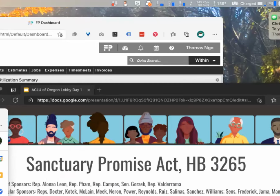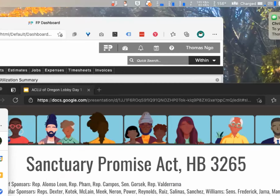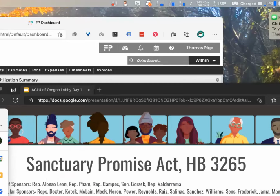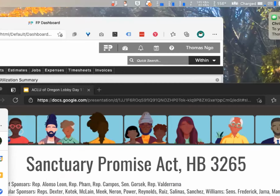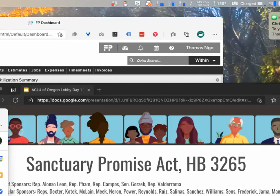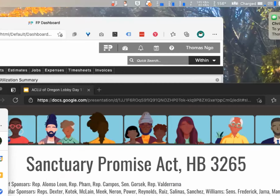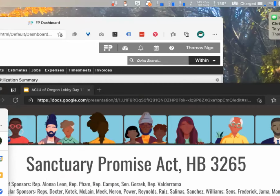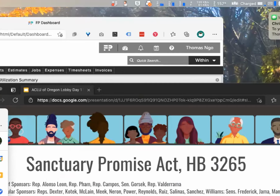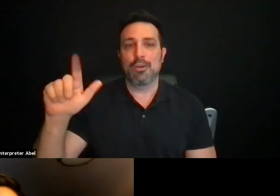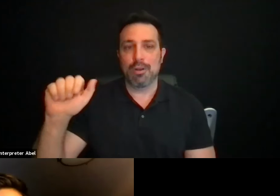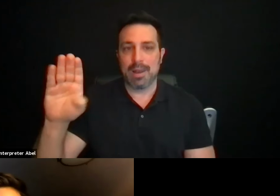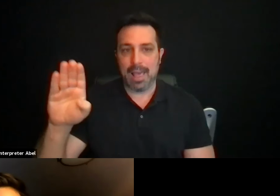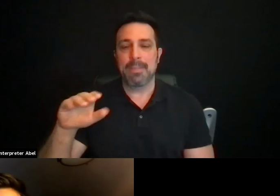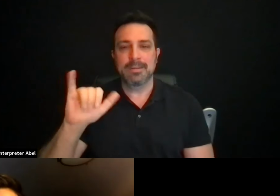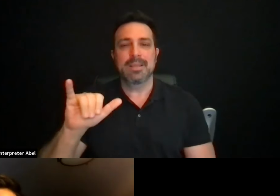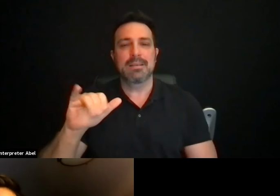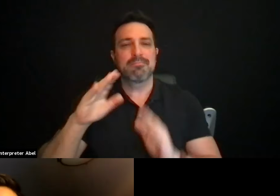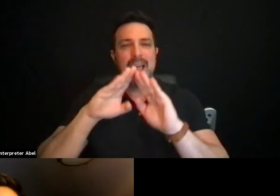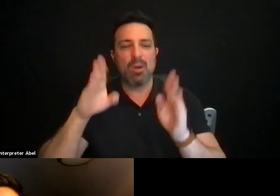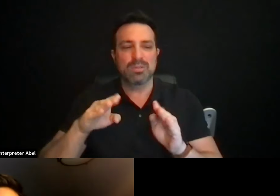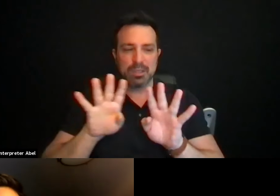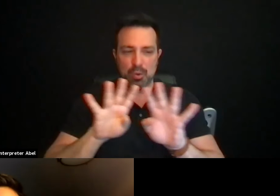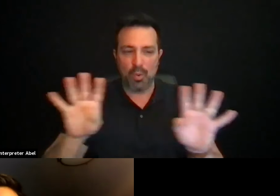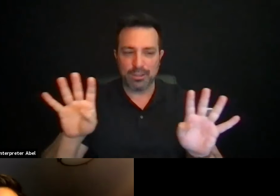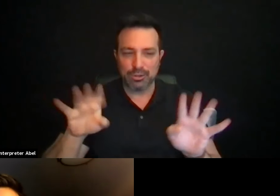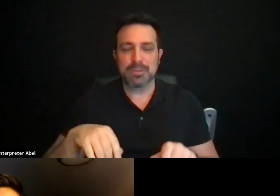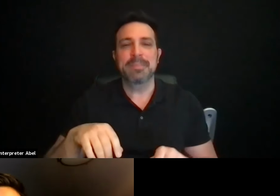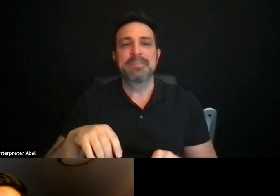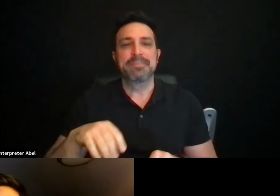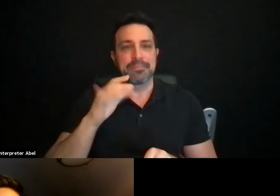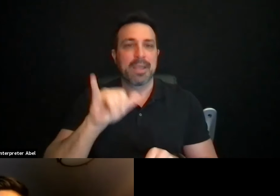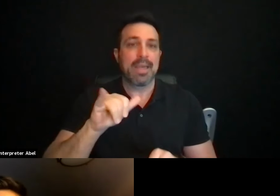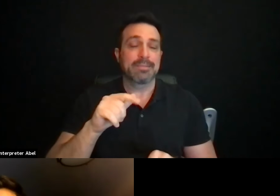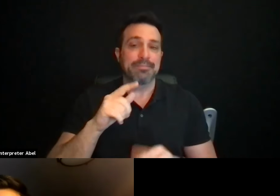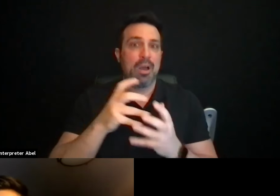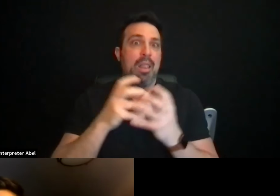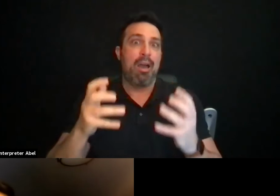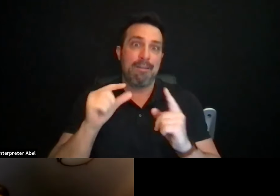use he/him pronouns. I am an organizer with together